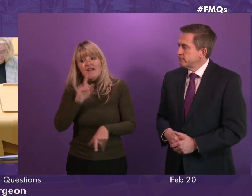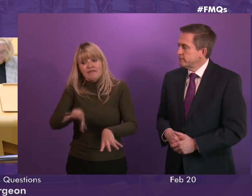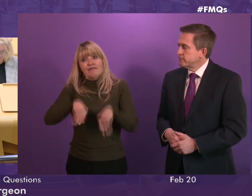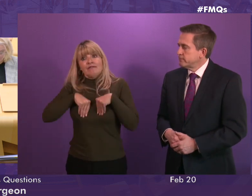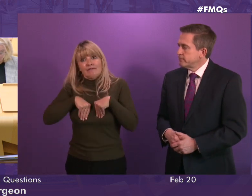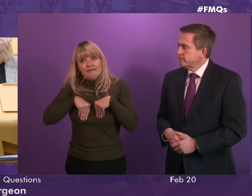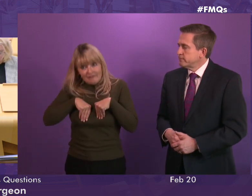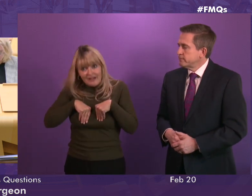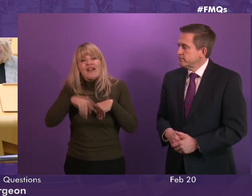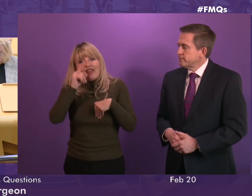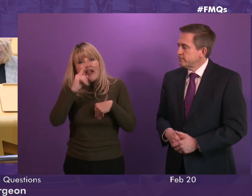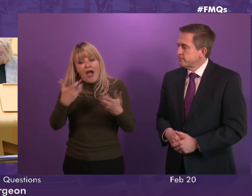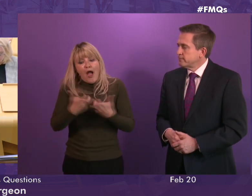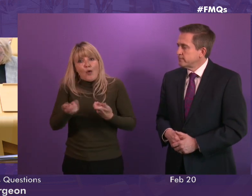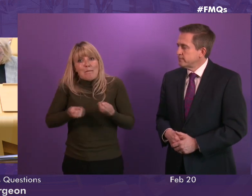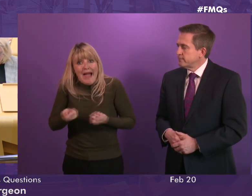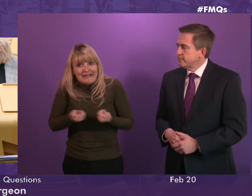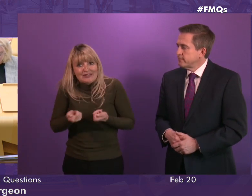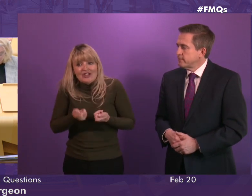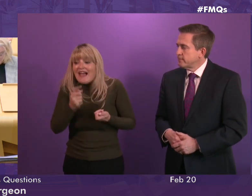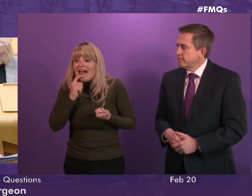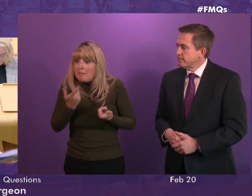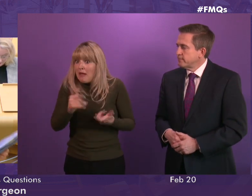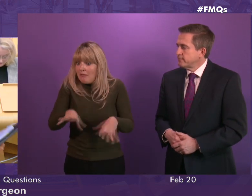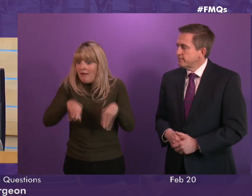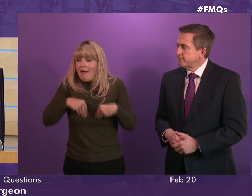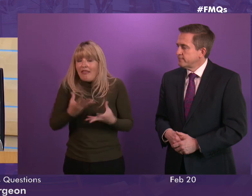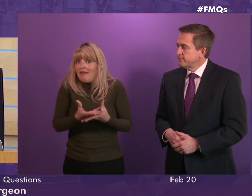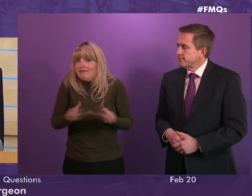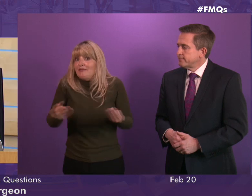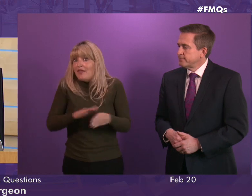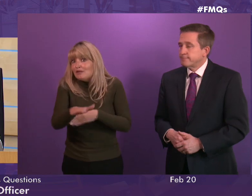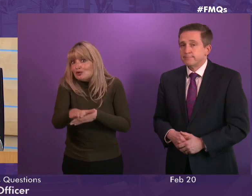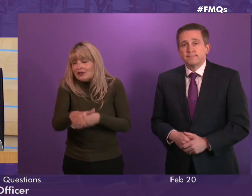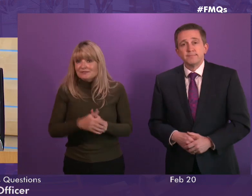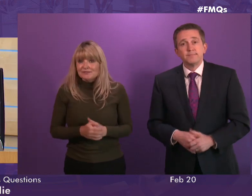reversed or which, at the very least, enables them to manage it without further complications.